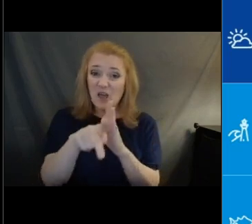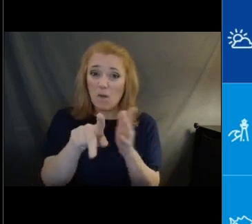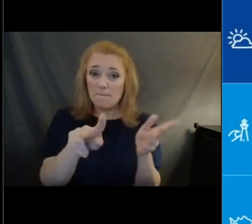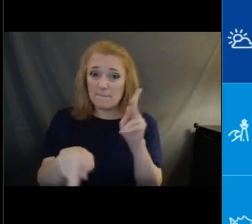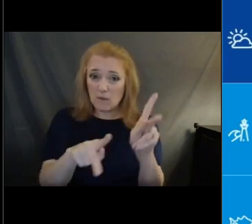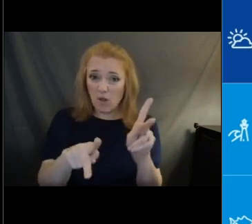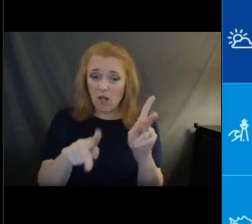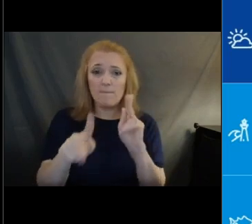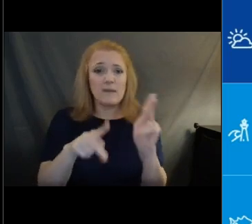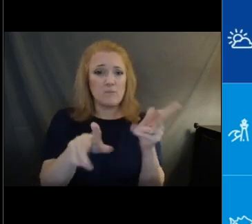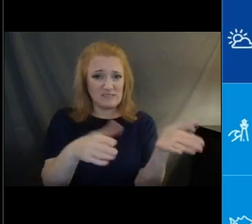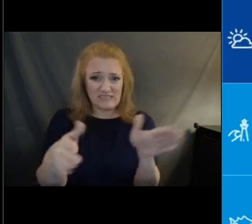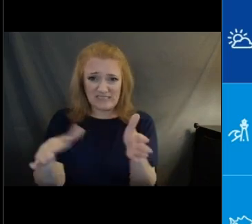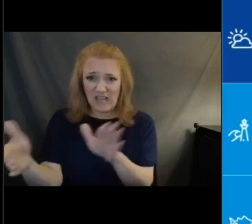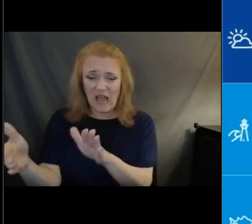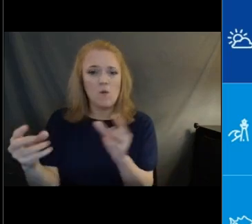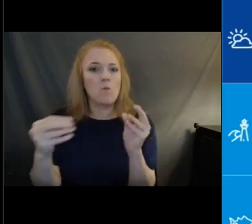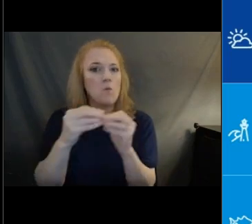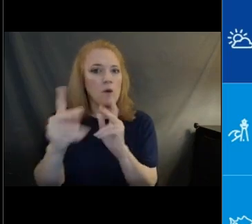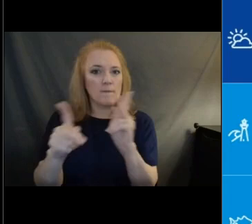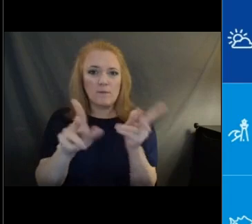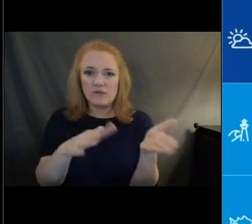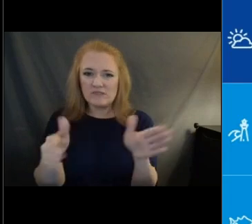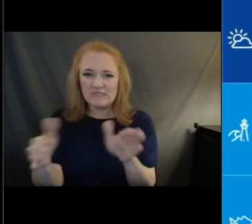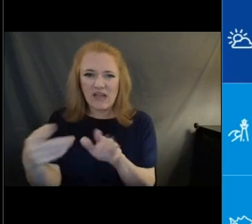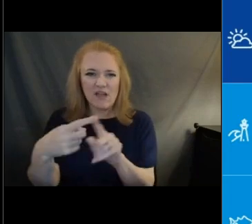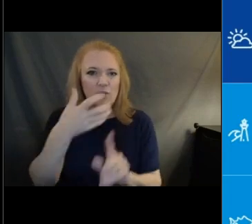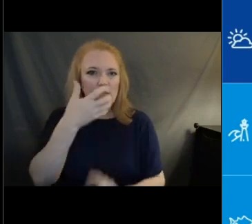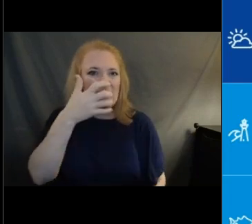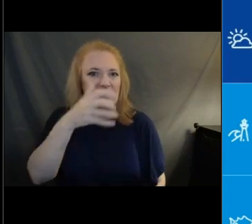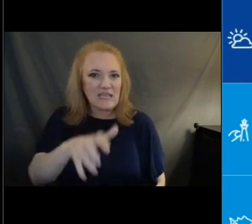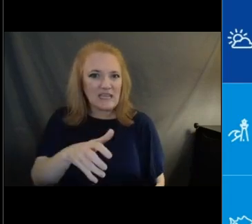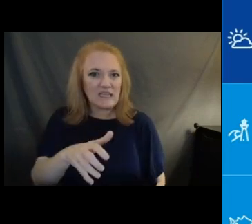correct, it's the number one killer when it comes to weather phenomenon and flooding phenomenon,